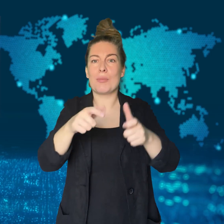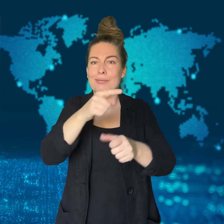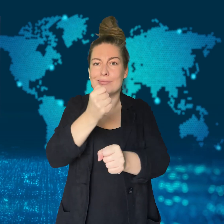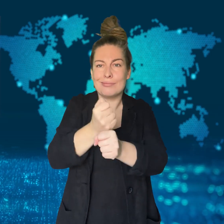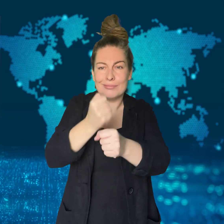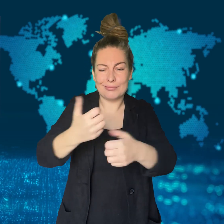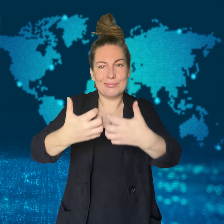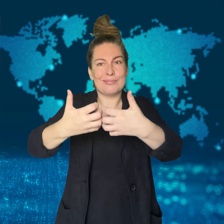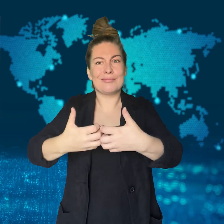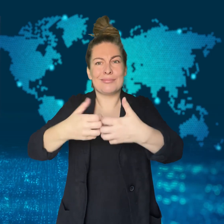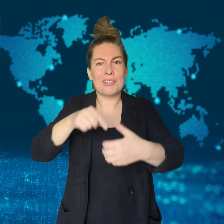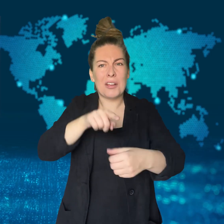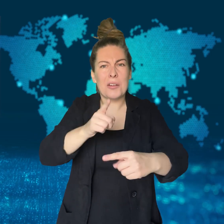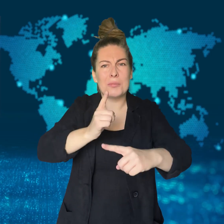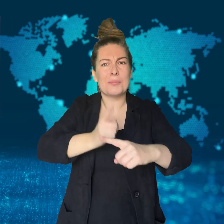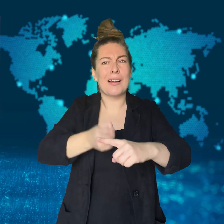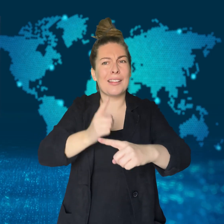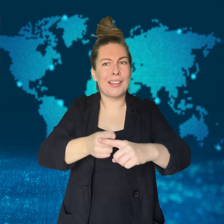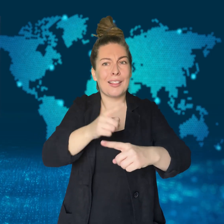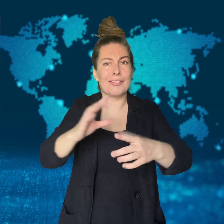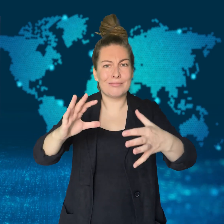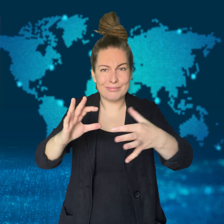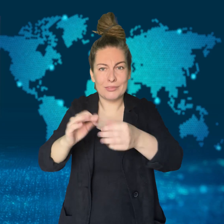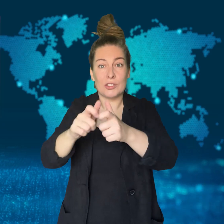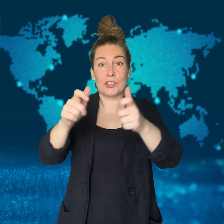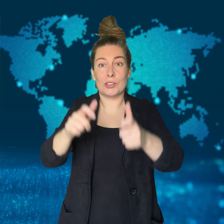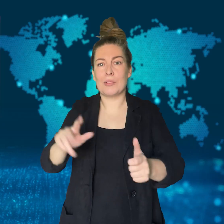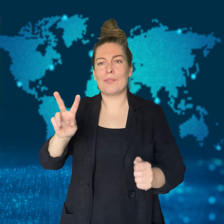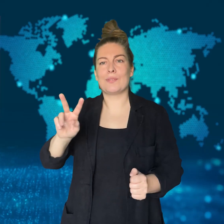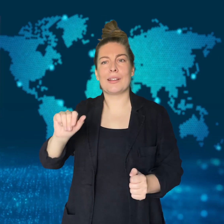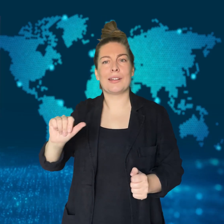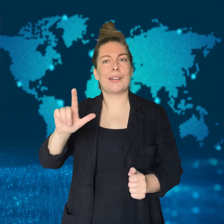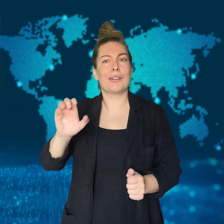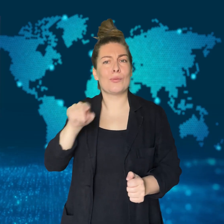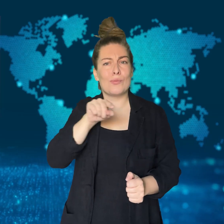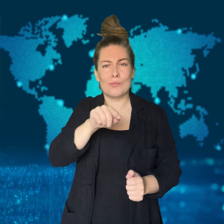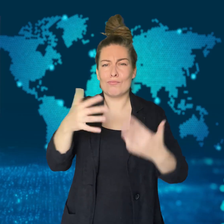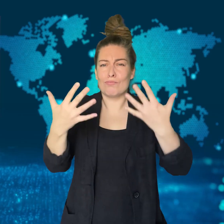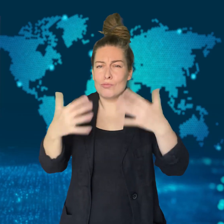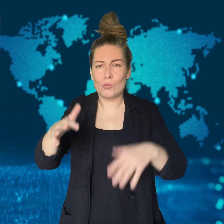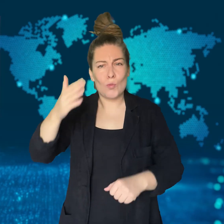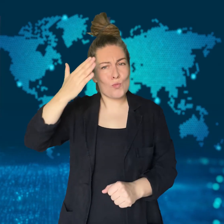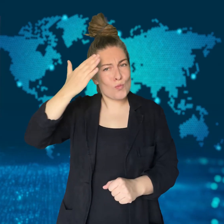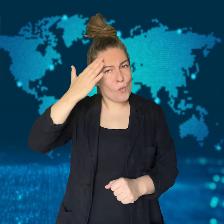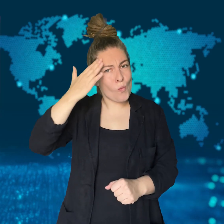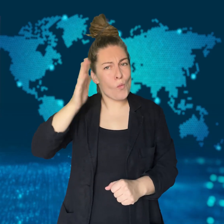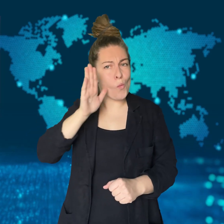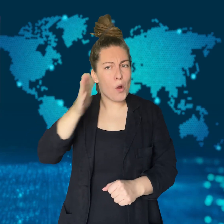that knew the risk of the dam collapsing.